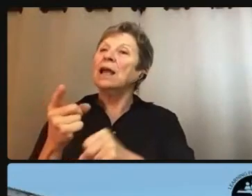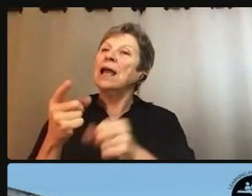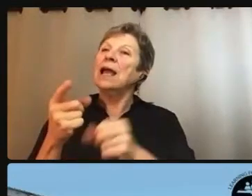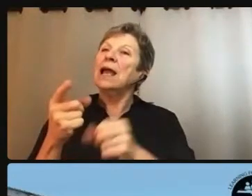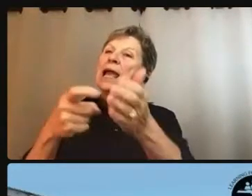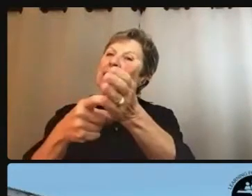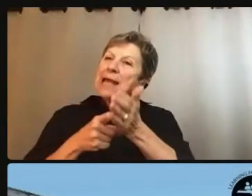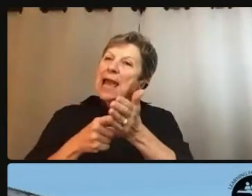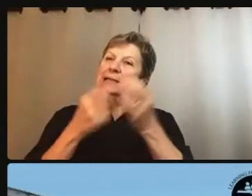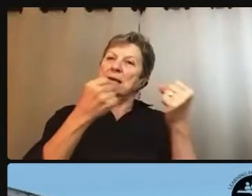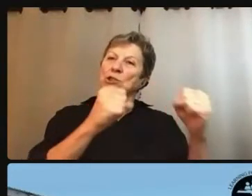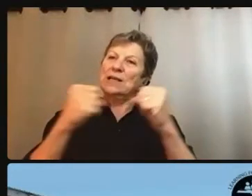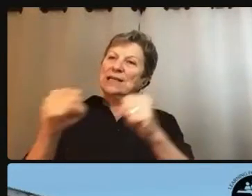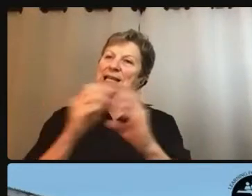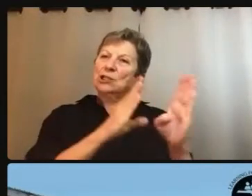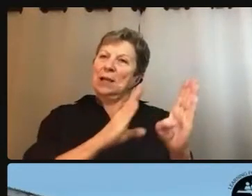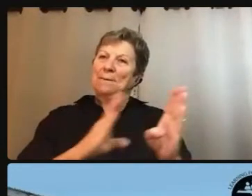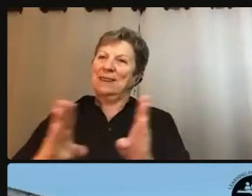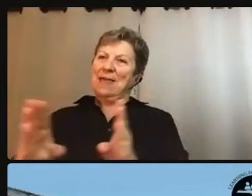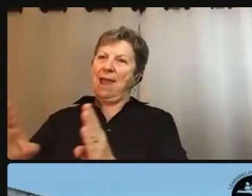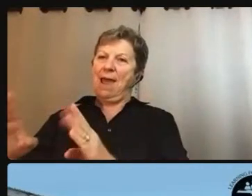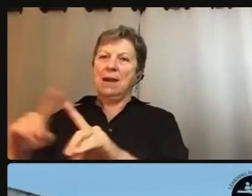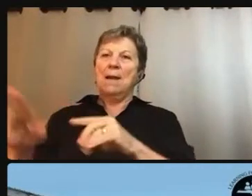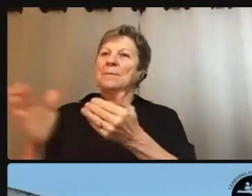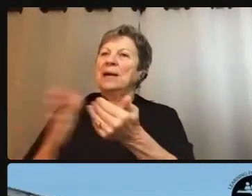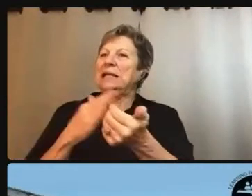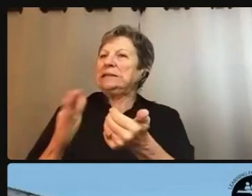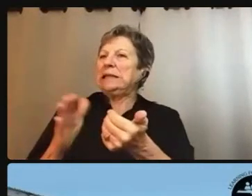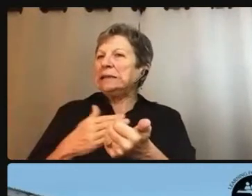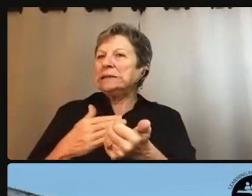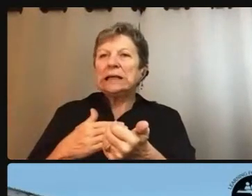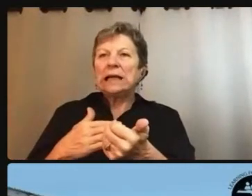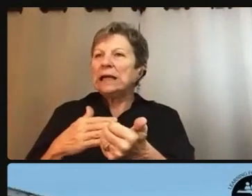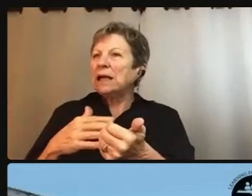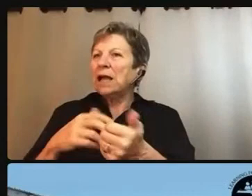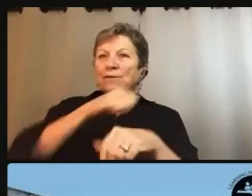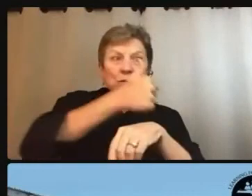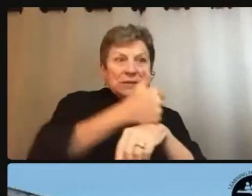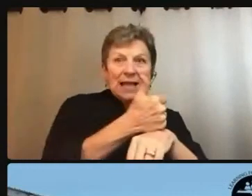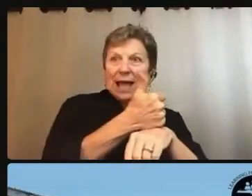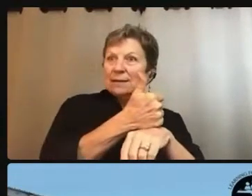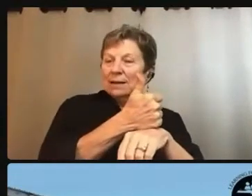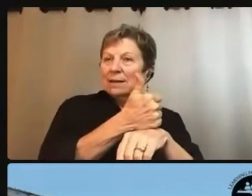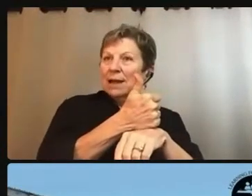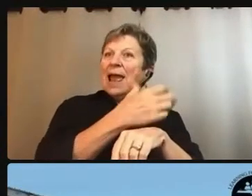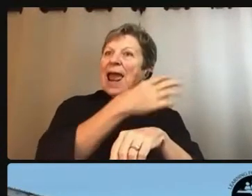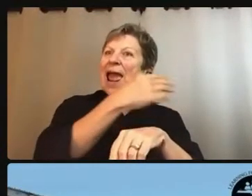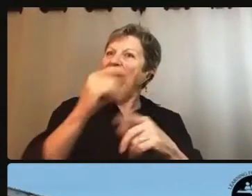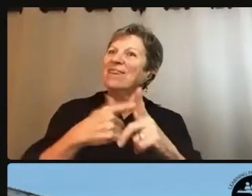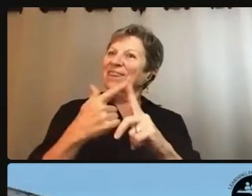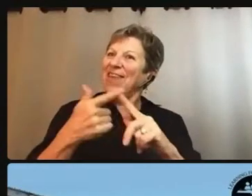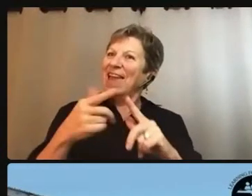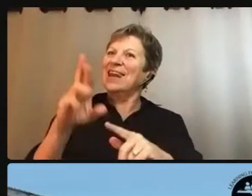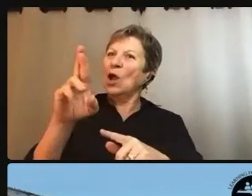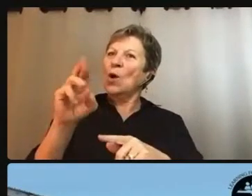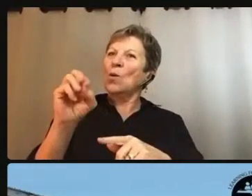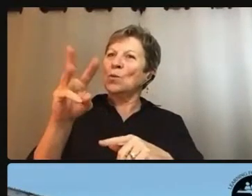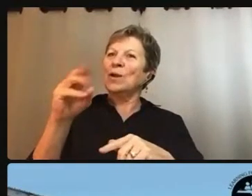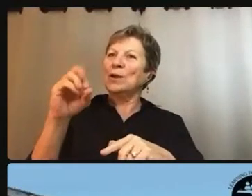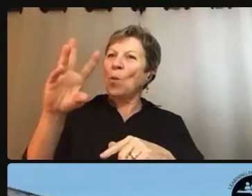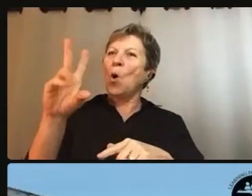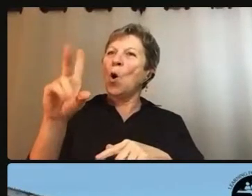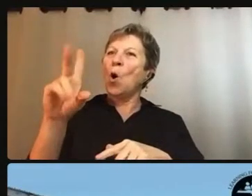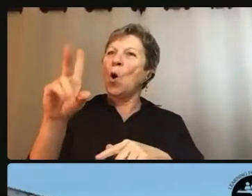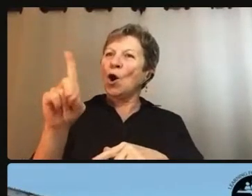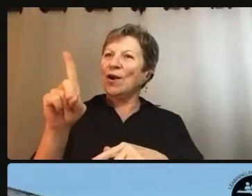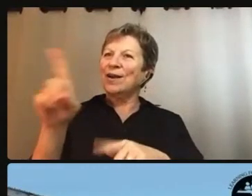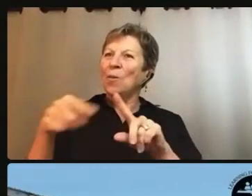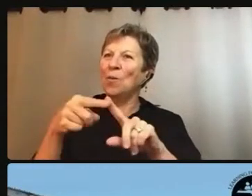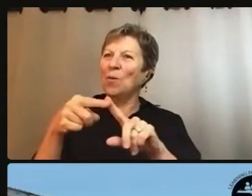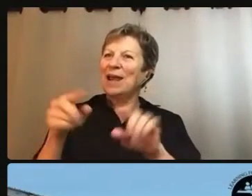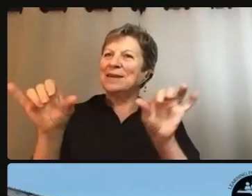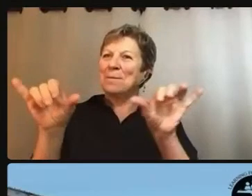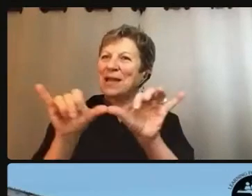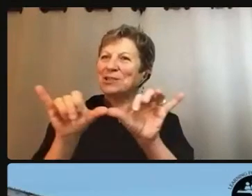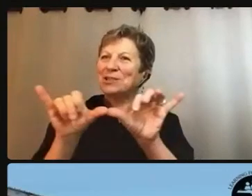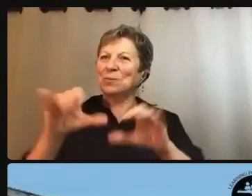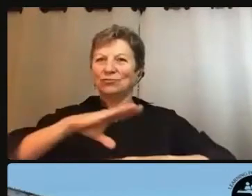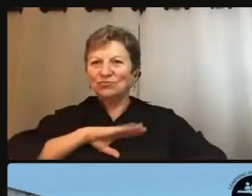ANNUALLY AND IT DOES TAKE A